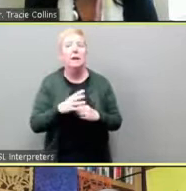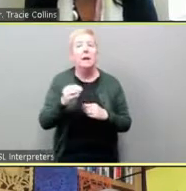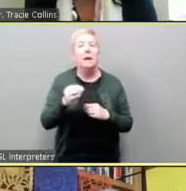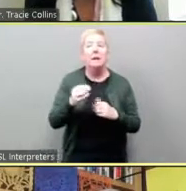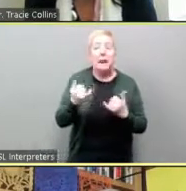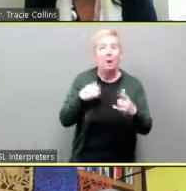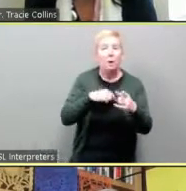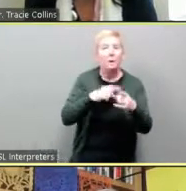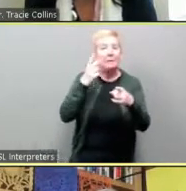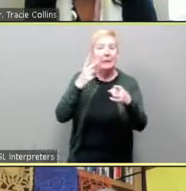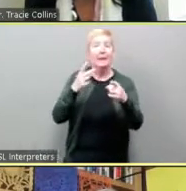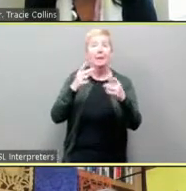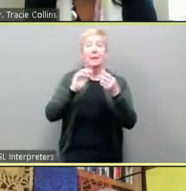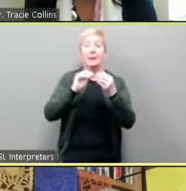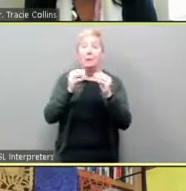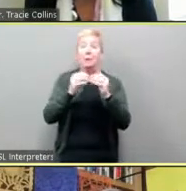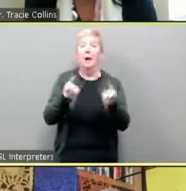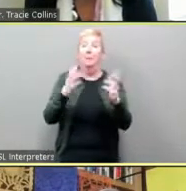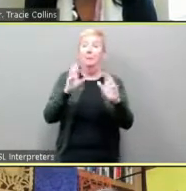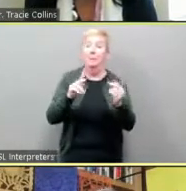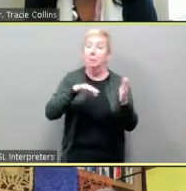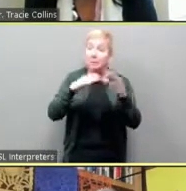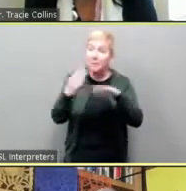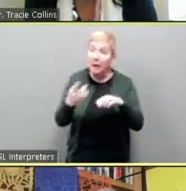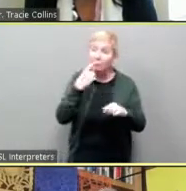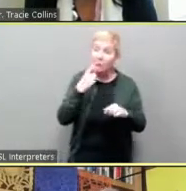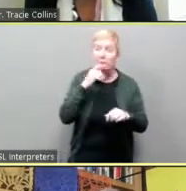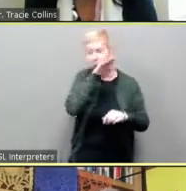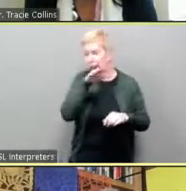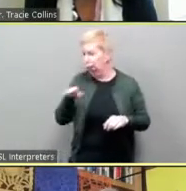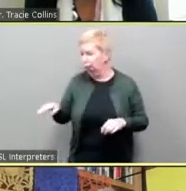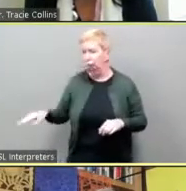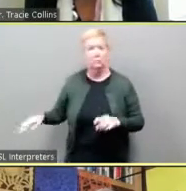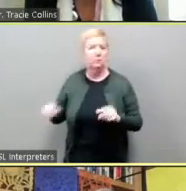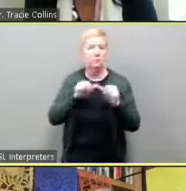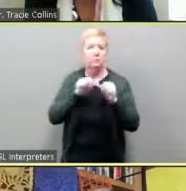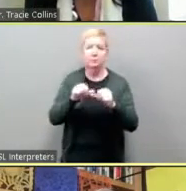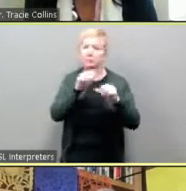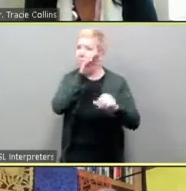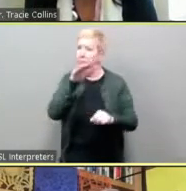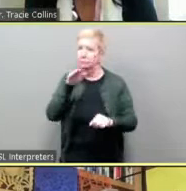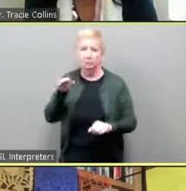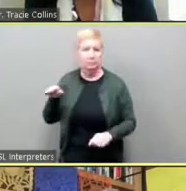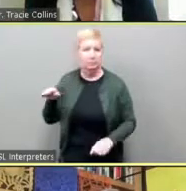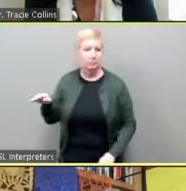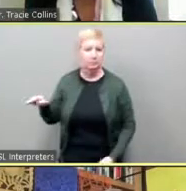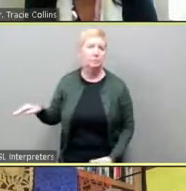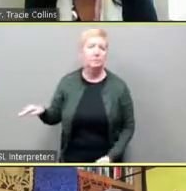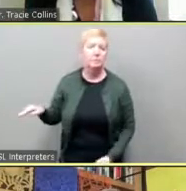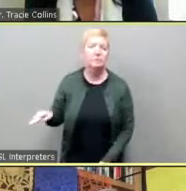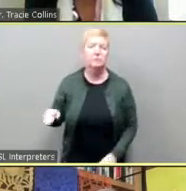of deaths per day, many days. This past week we've had one Over the weekend, we